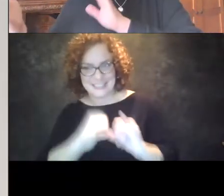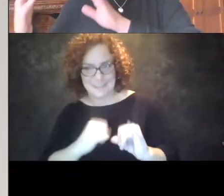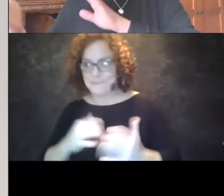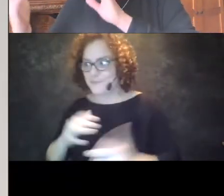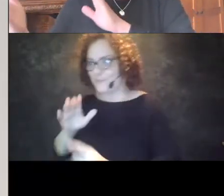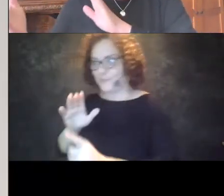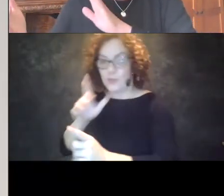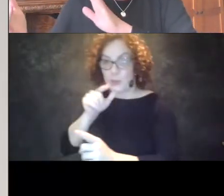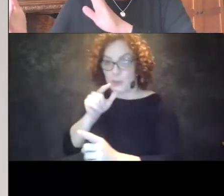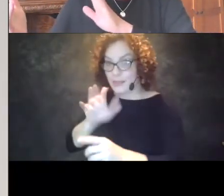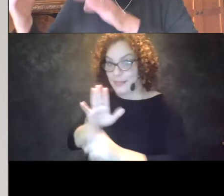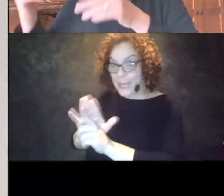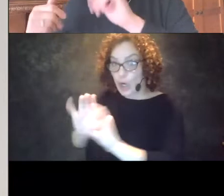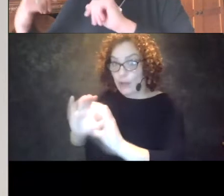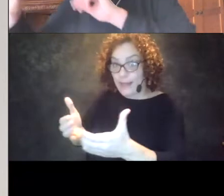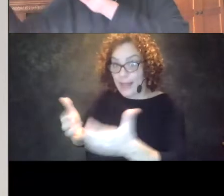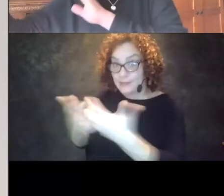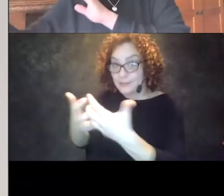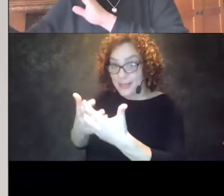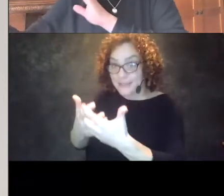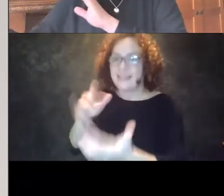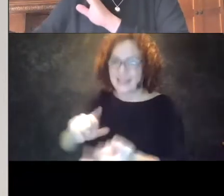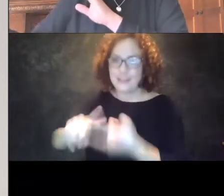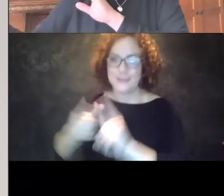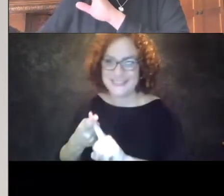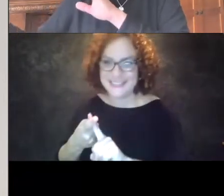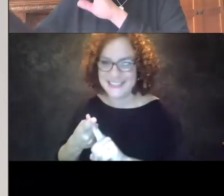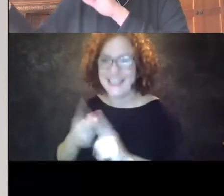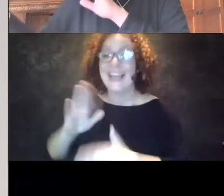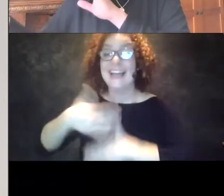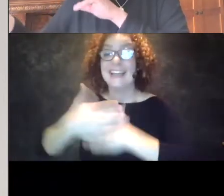belong to room 102. And then the next year, when they're in third grade, and they're in